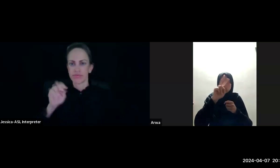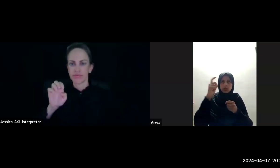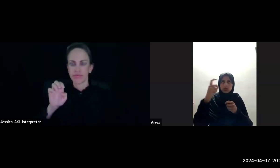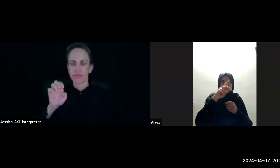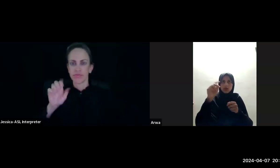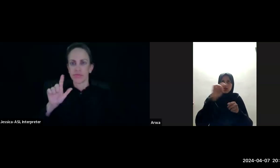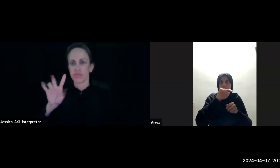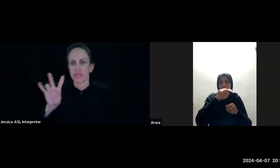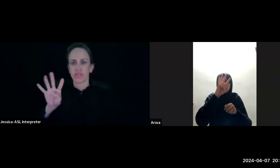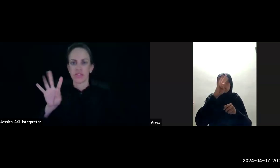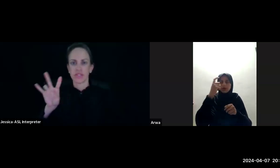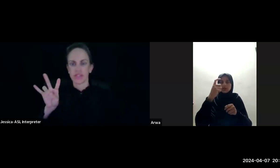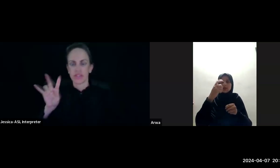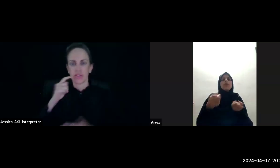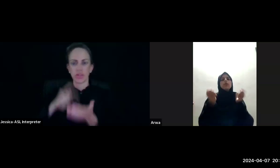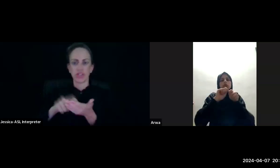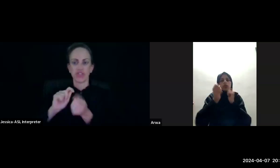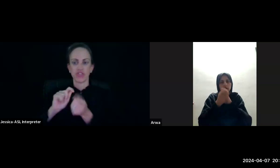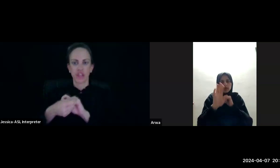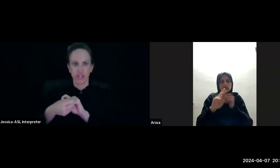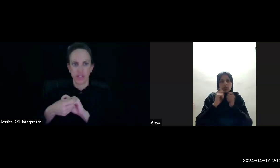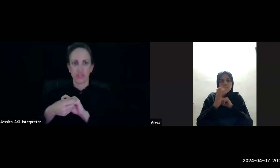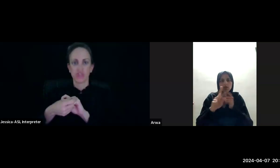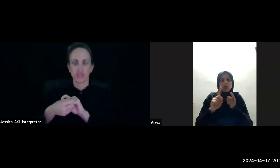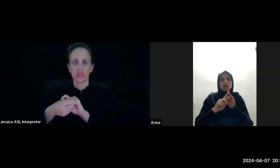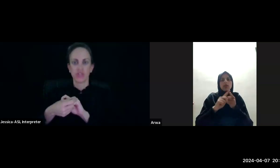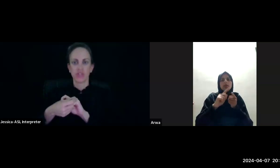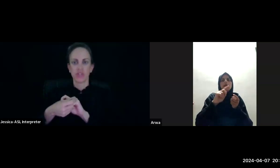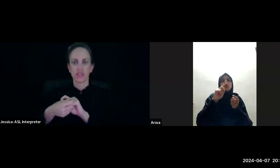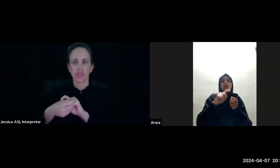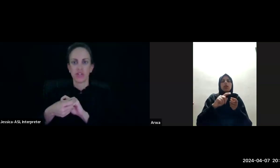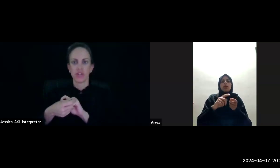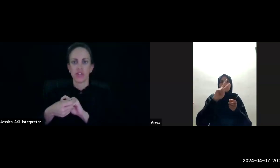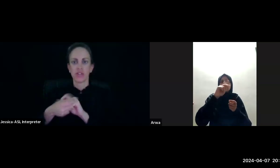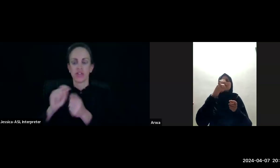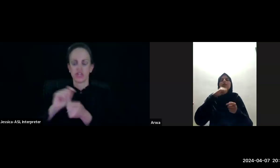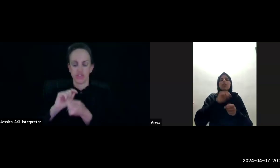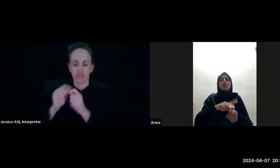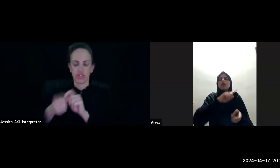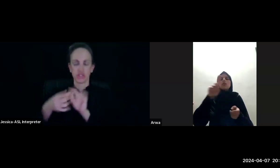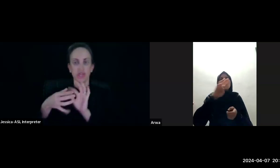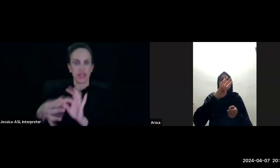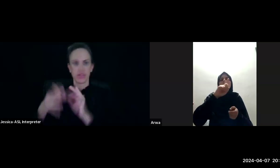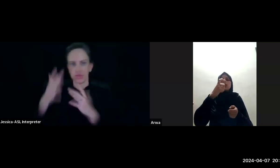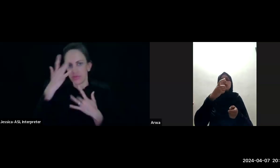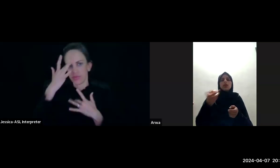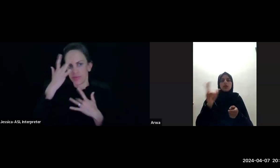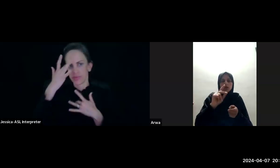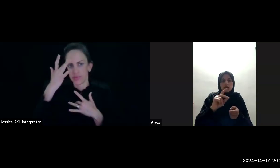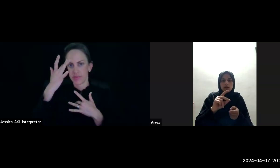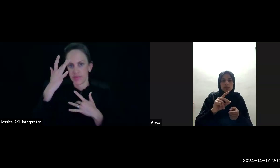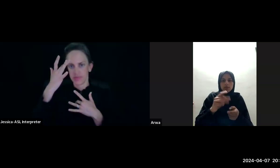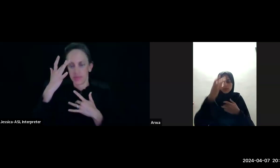change and these ch changes were pathogenic in nature and that was positive of the condition.